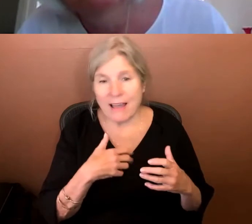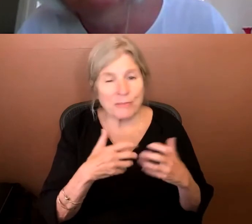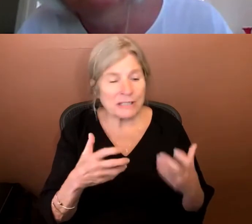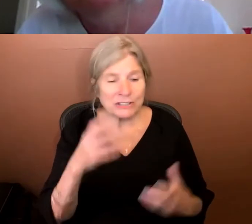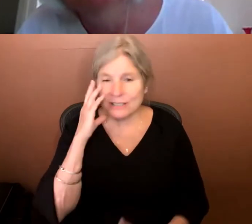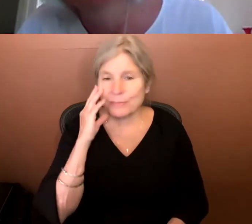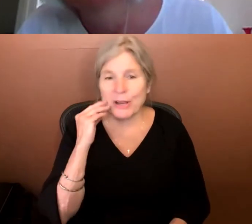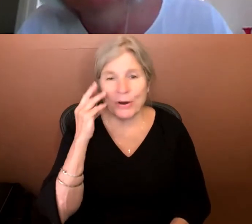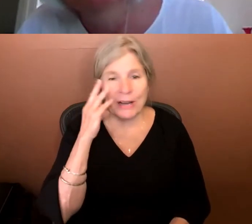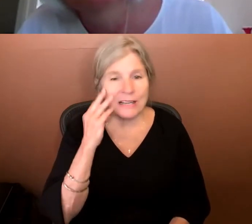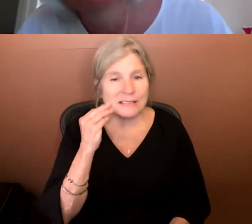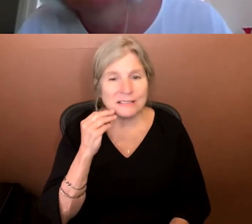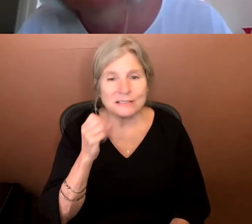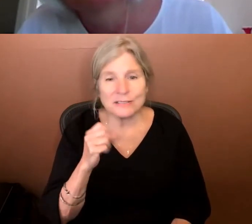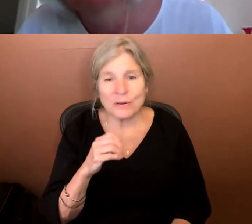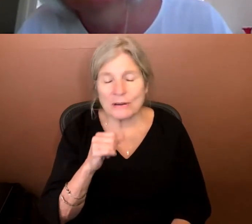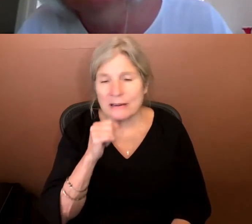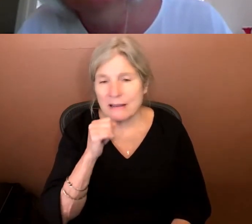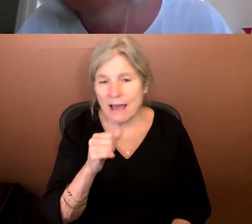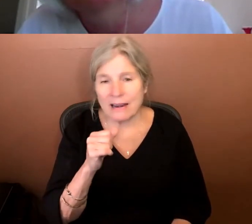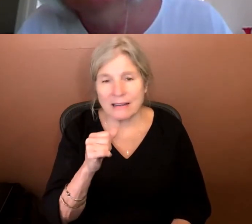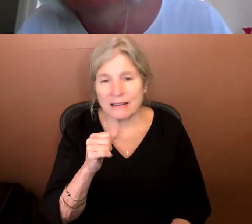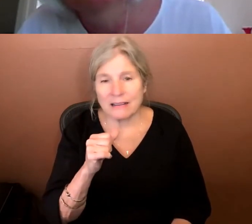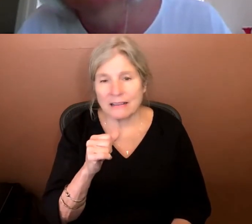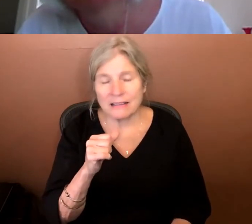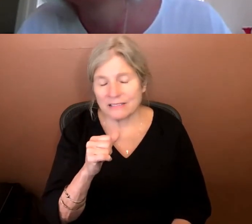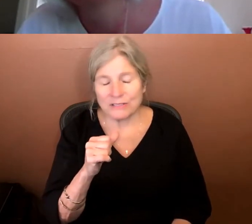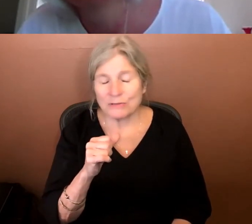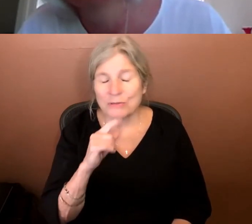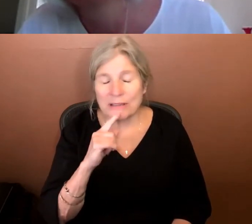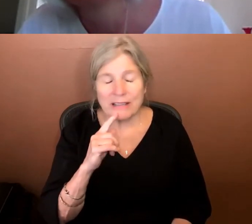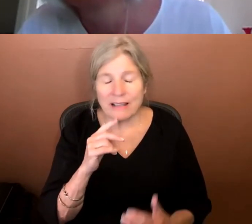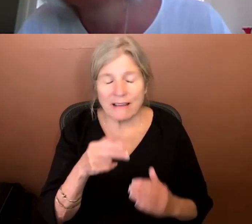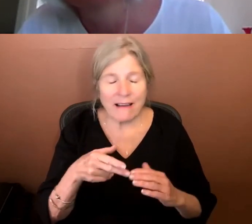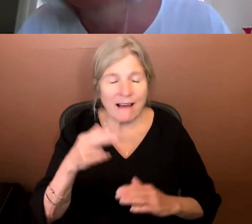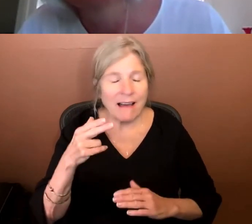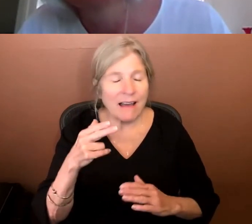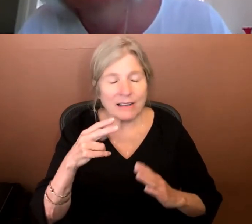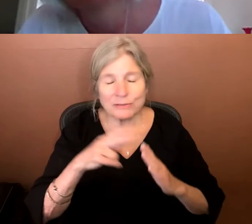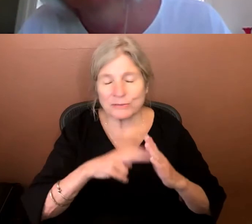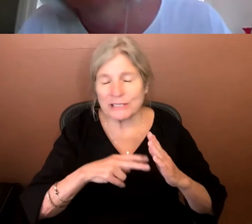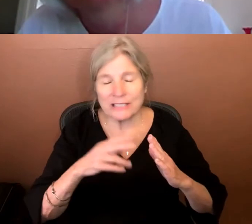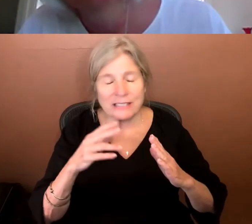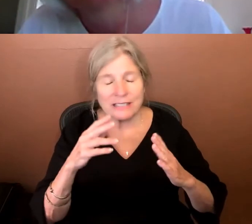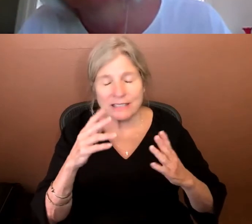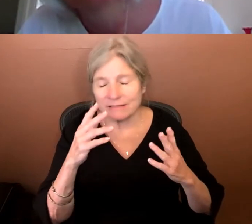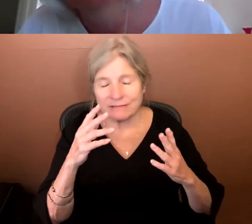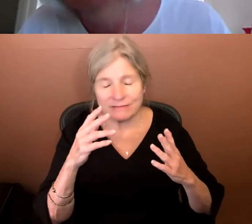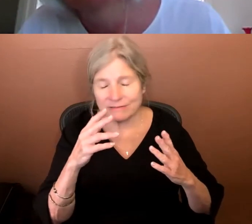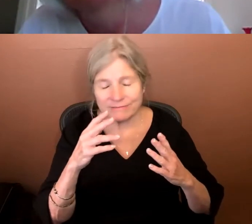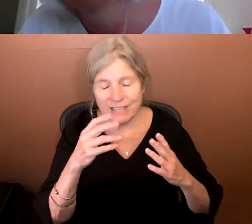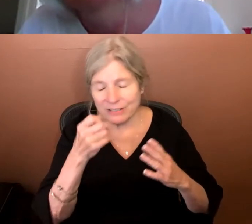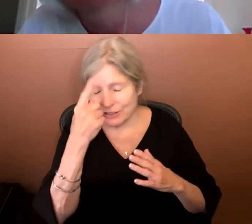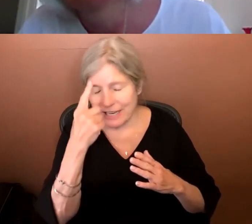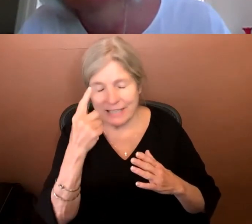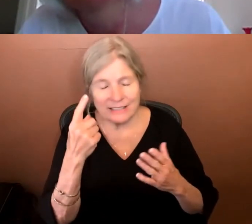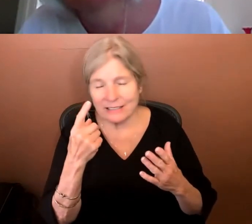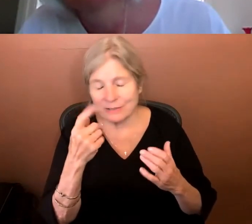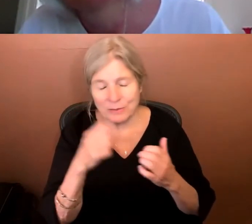and therefore not a great level of literacy in working with tactile graphics. And we're